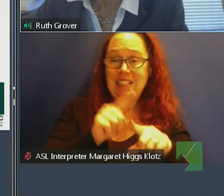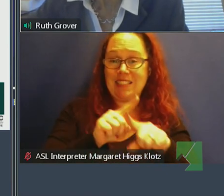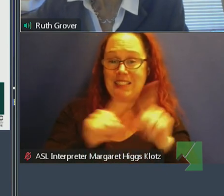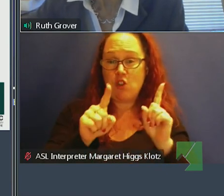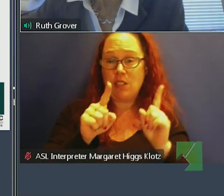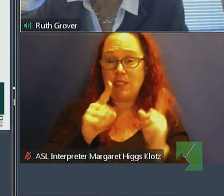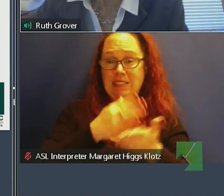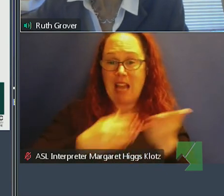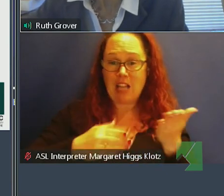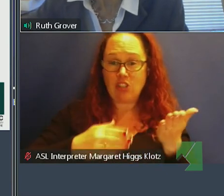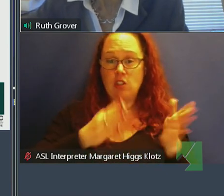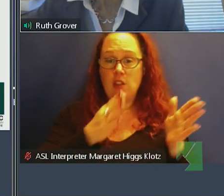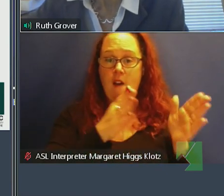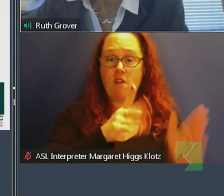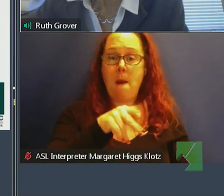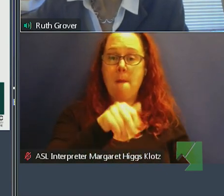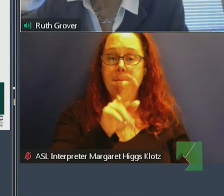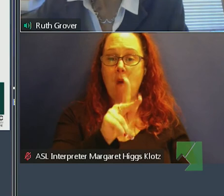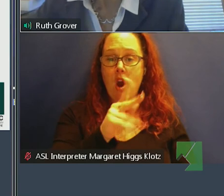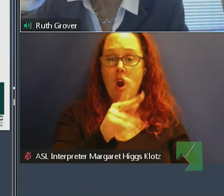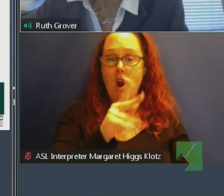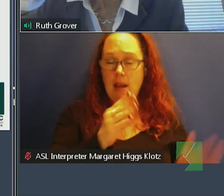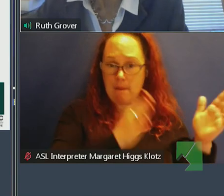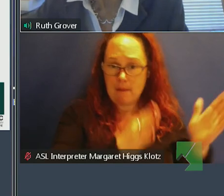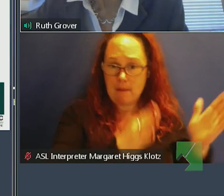approximately seven outside agencies for review.